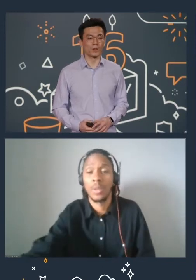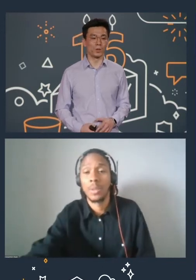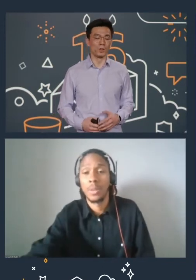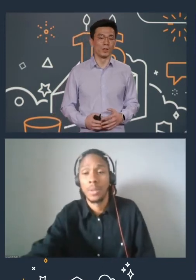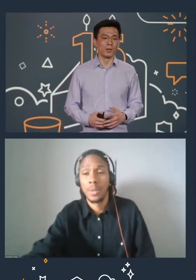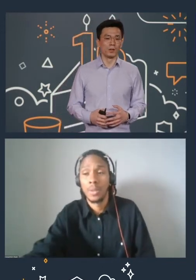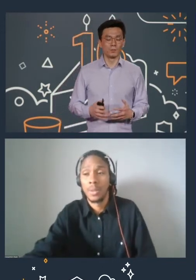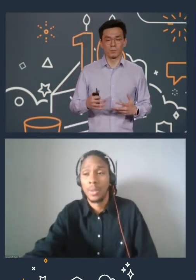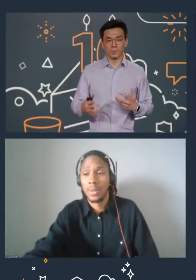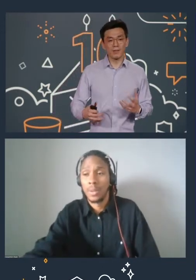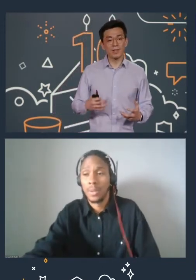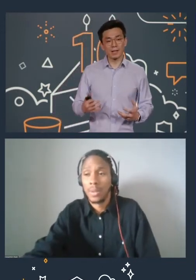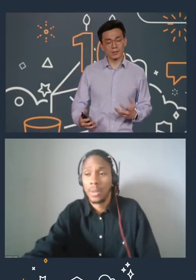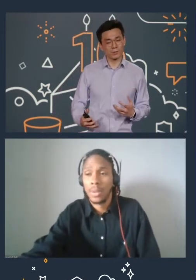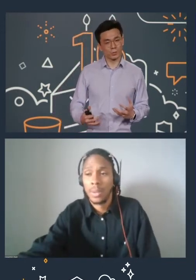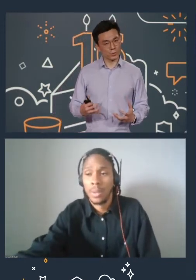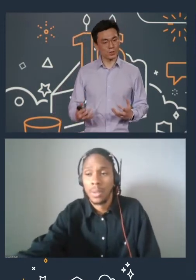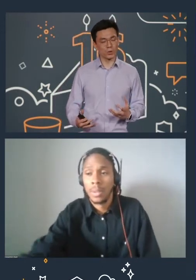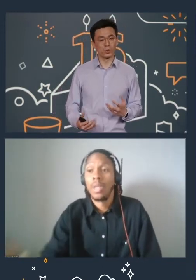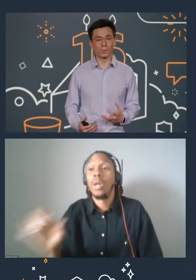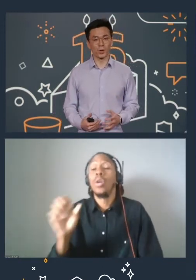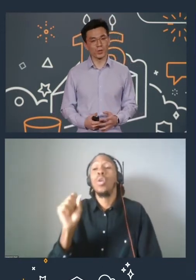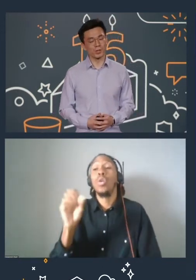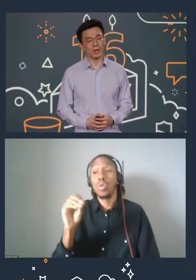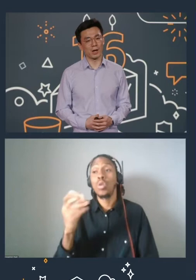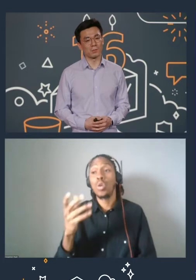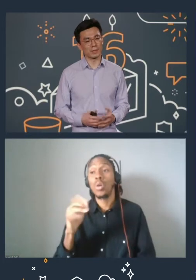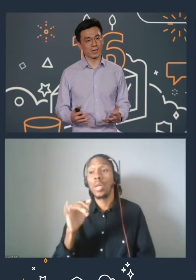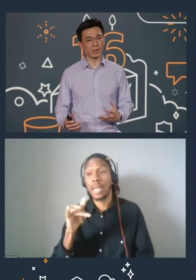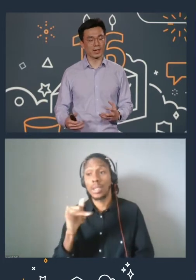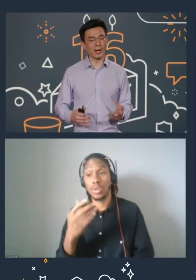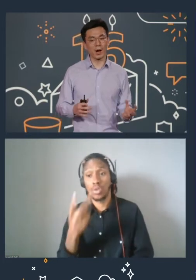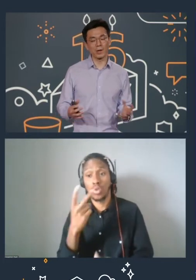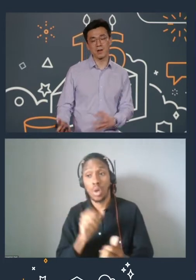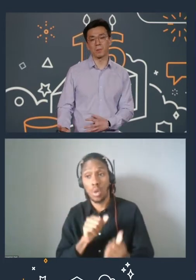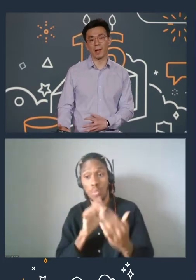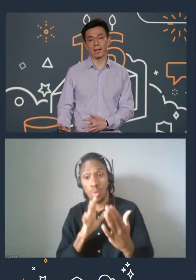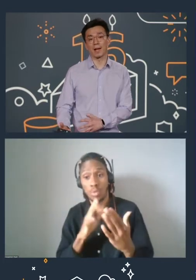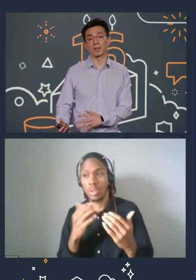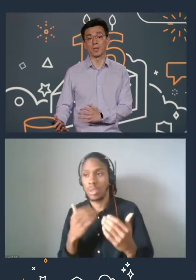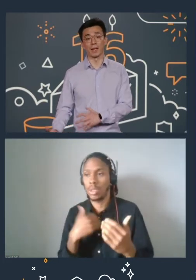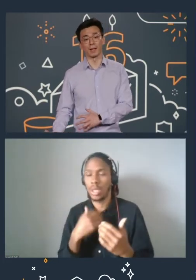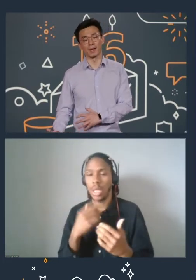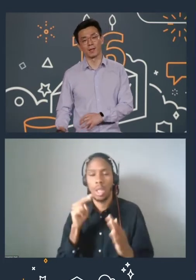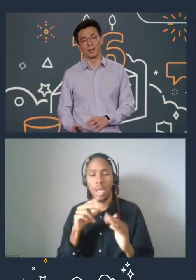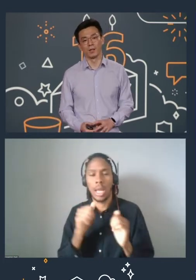So given that sort of the two approach, let's take a look at how we can apply that to data lake.